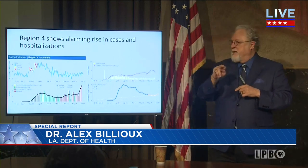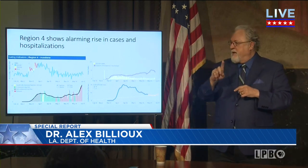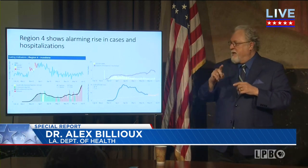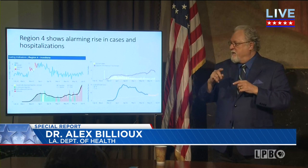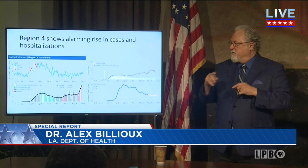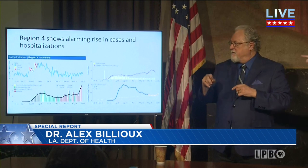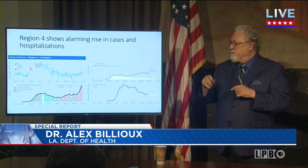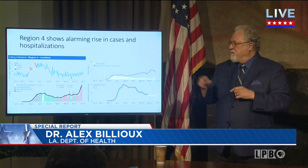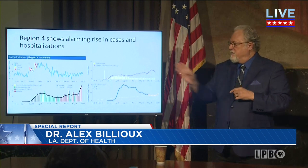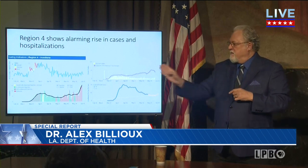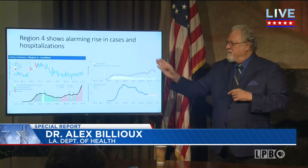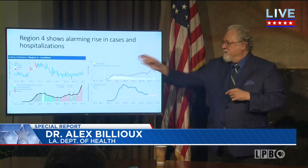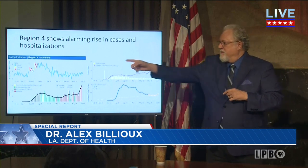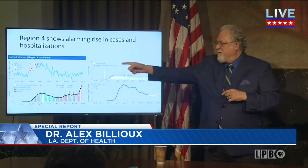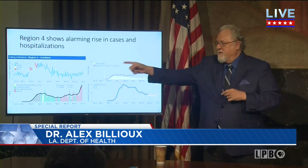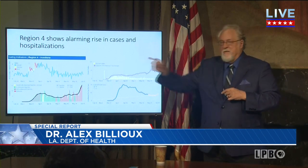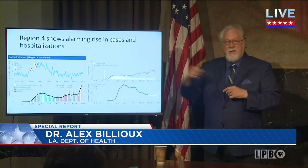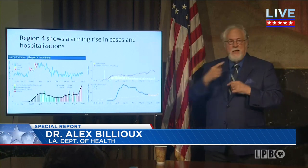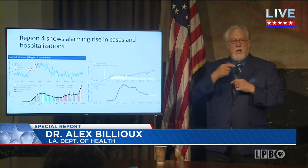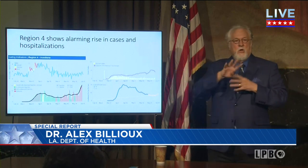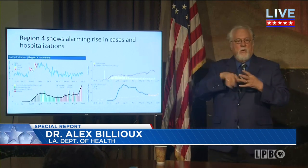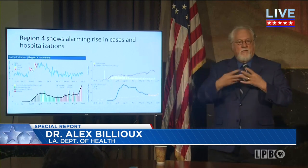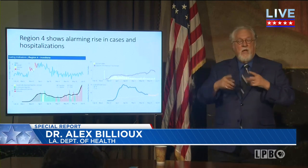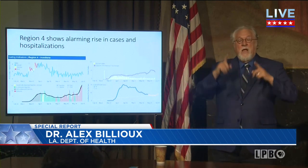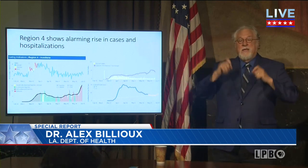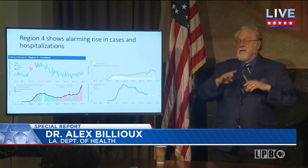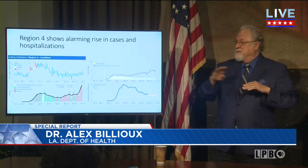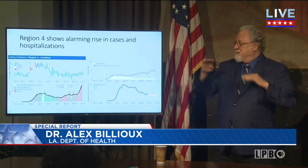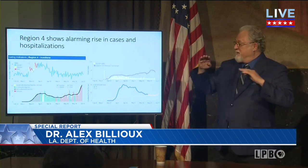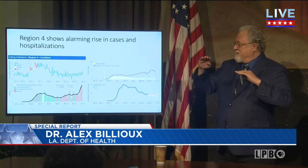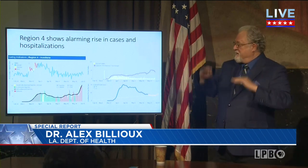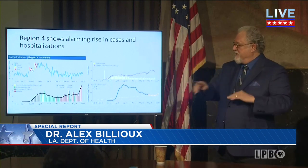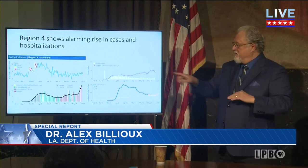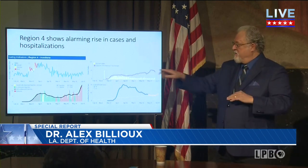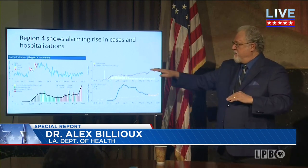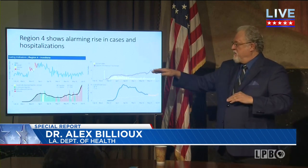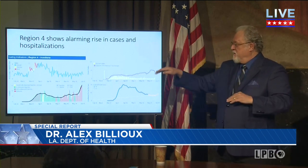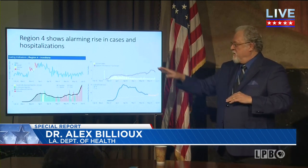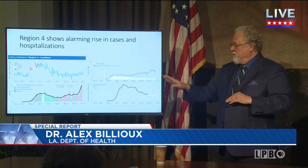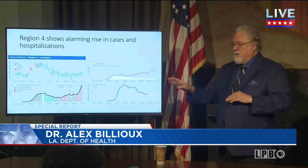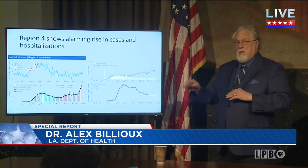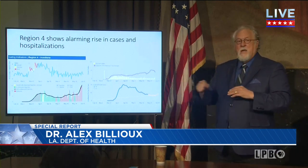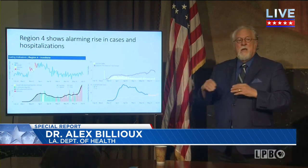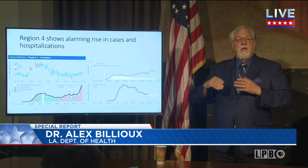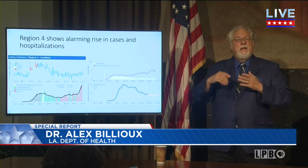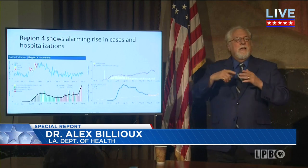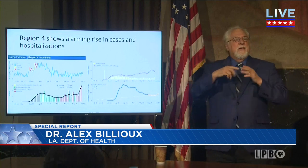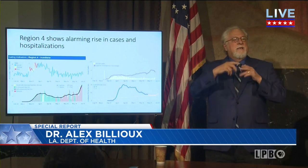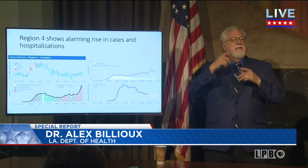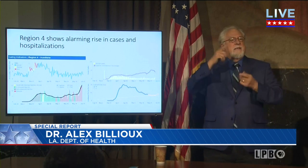CASES. YOU SEE AN UPTICK IN THAT UPPER LEFT HAND GRAPH. MEANWHILE TESTING HAS DIPPED